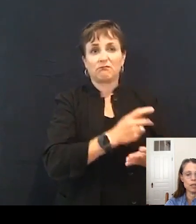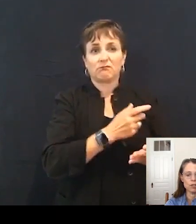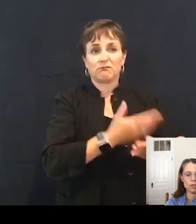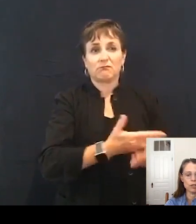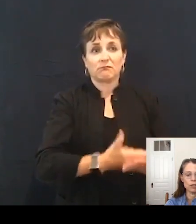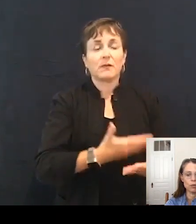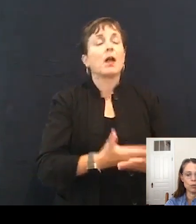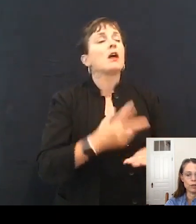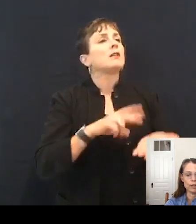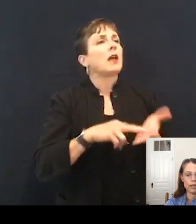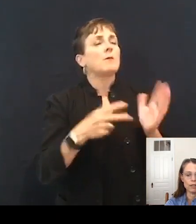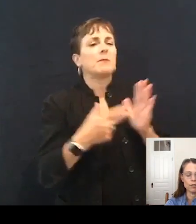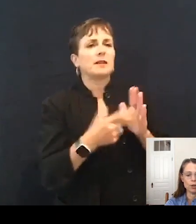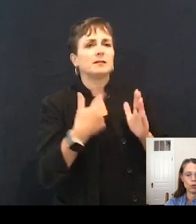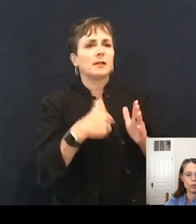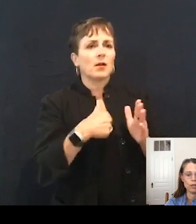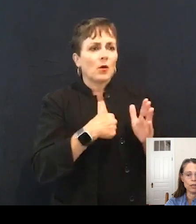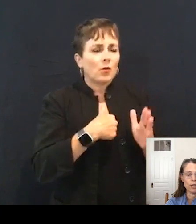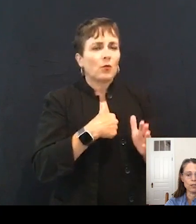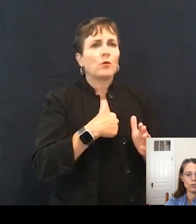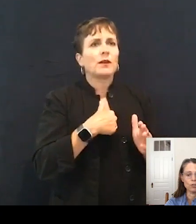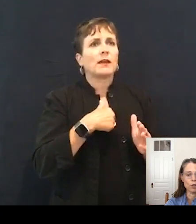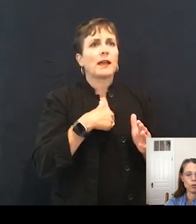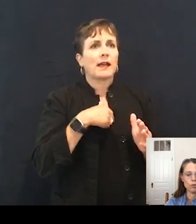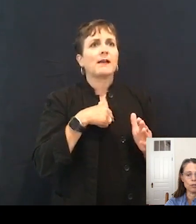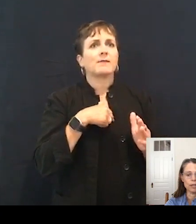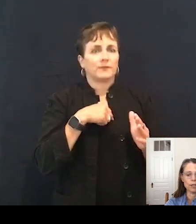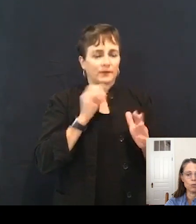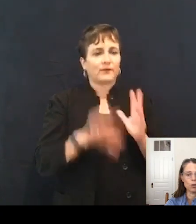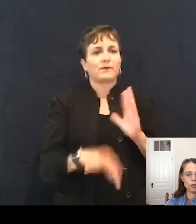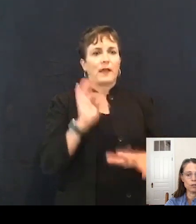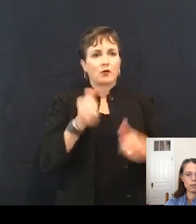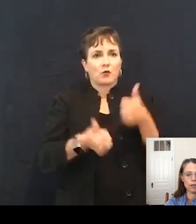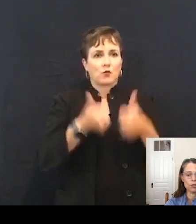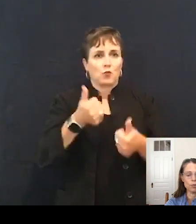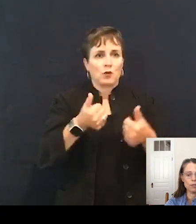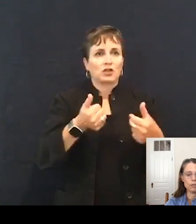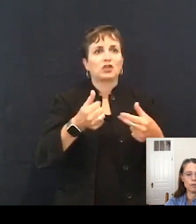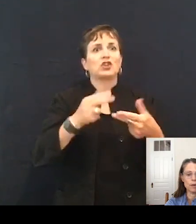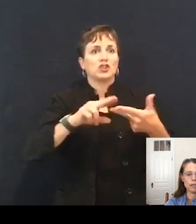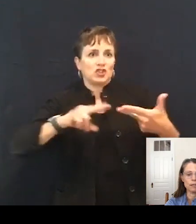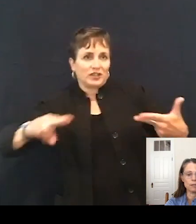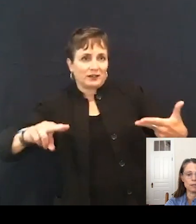with an ASO, and showed that it works in USH1C mice..